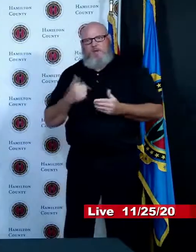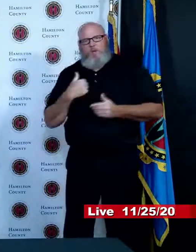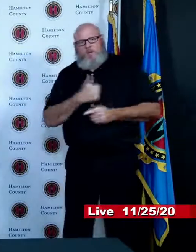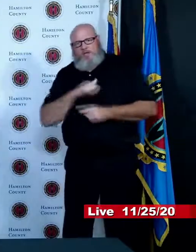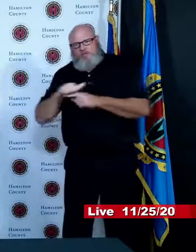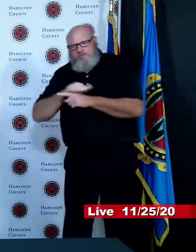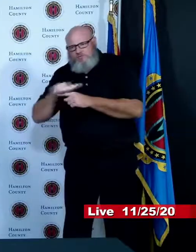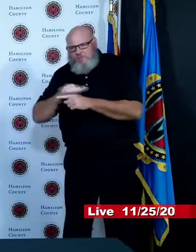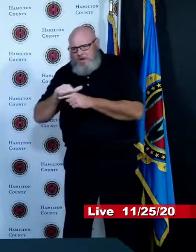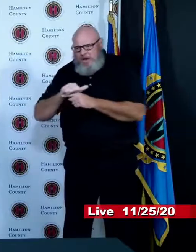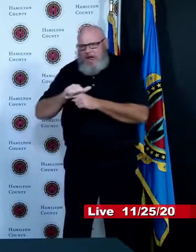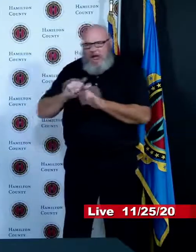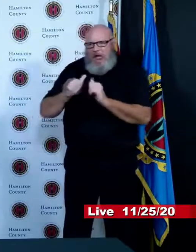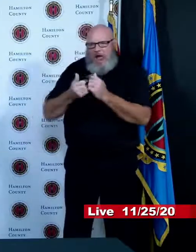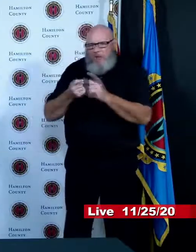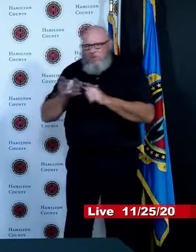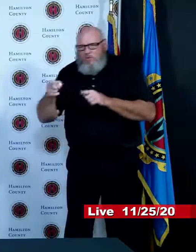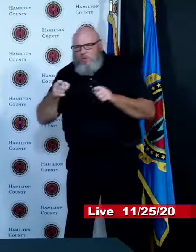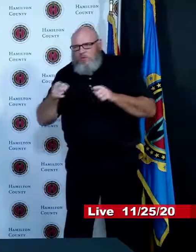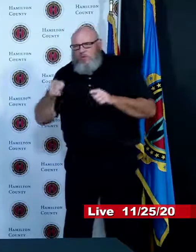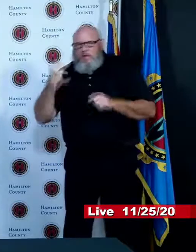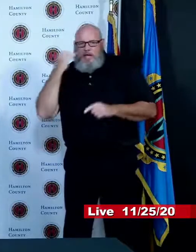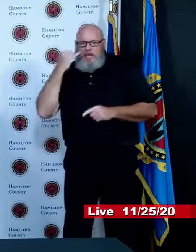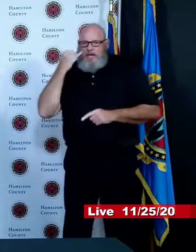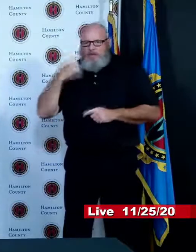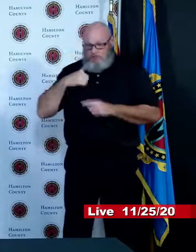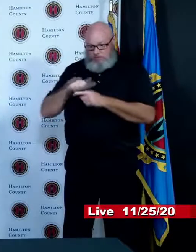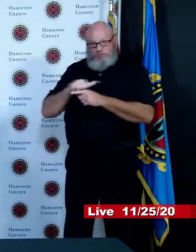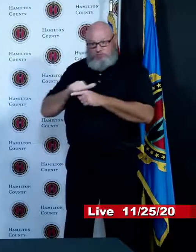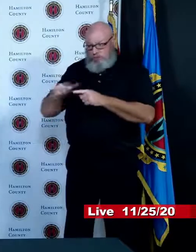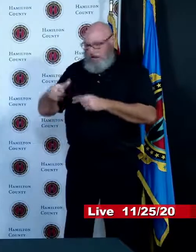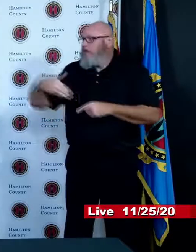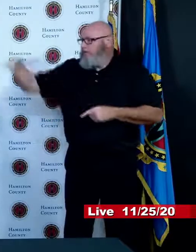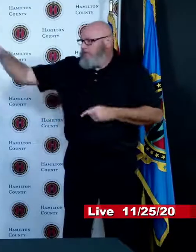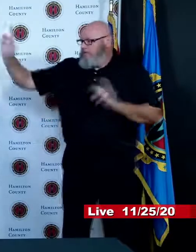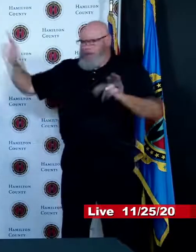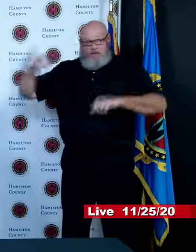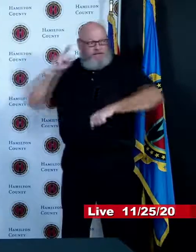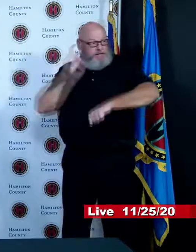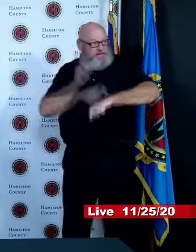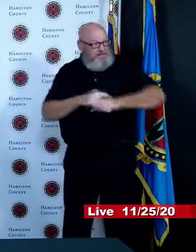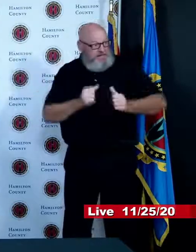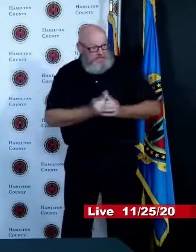week we've actually hired 15 additional contact racers so it's it's a battle and we have to keep